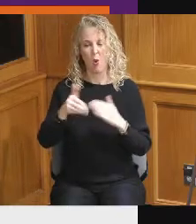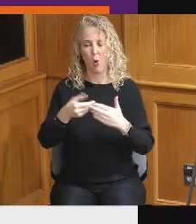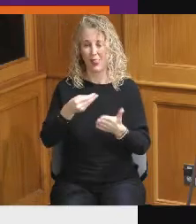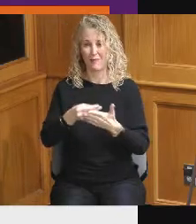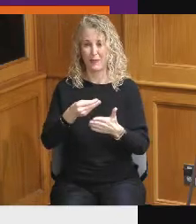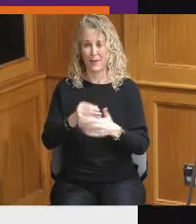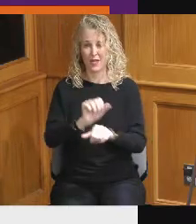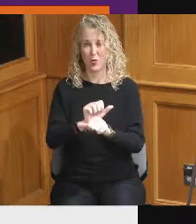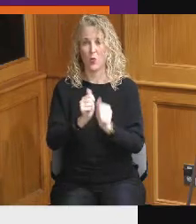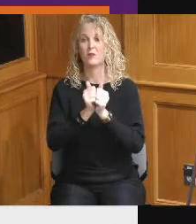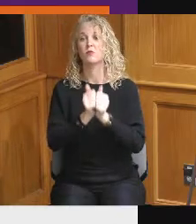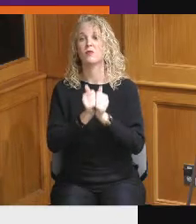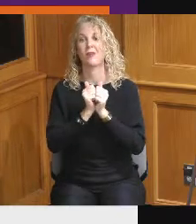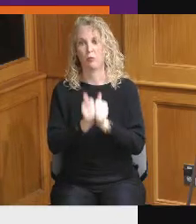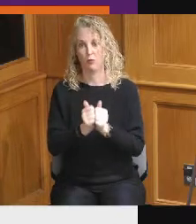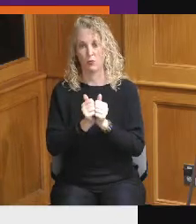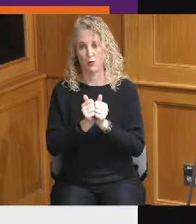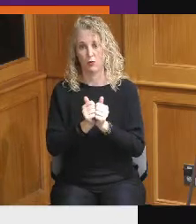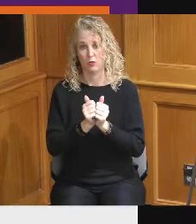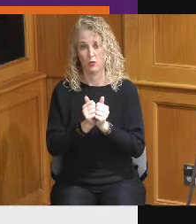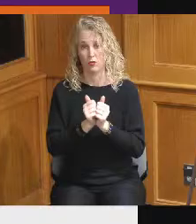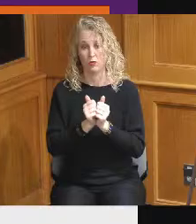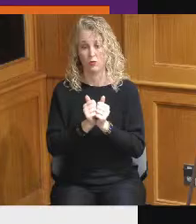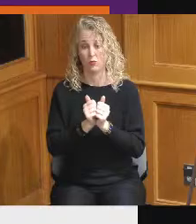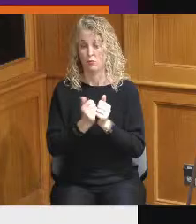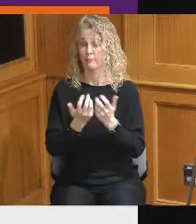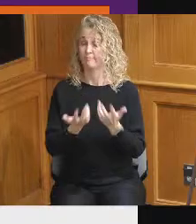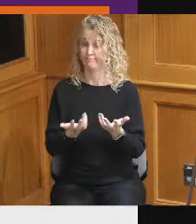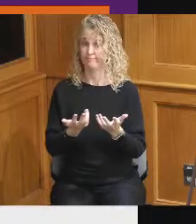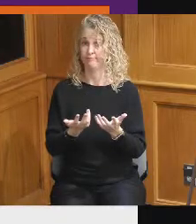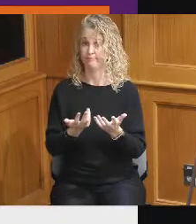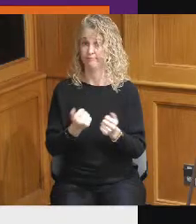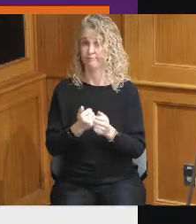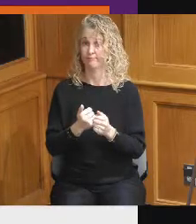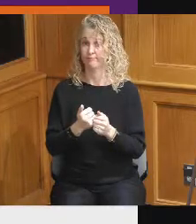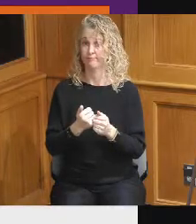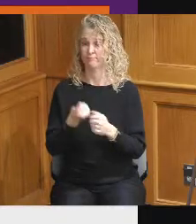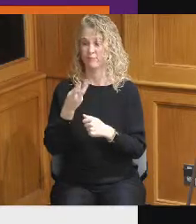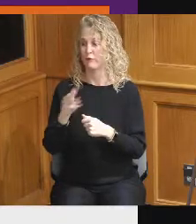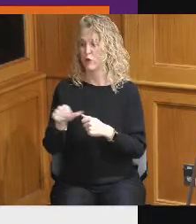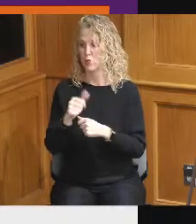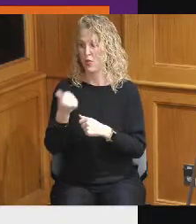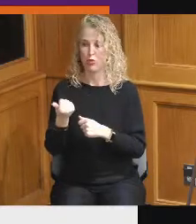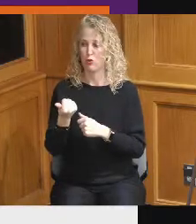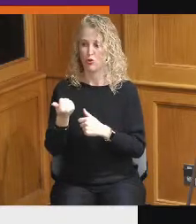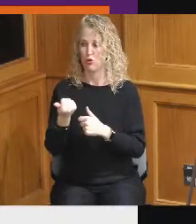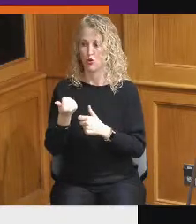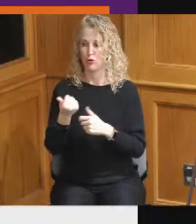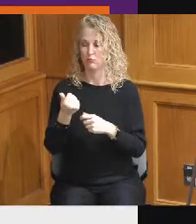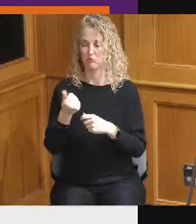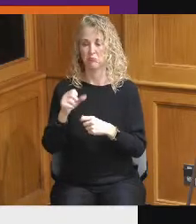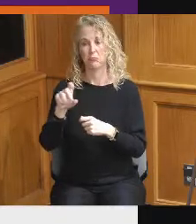the impacts and benefits and then a couple of the other stats on there that I think are important is